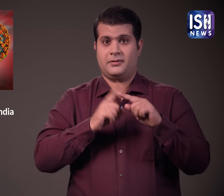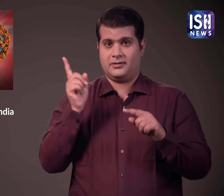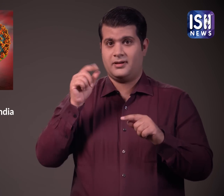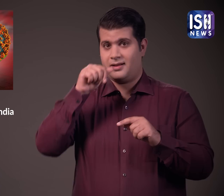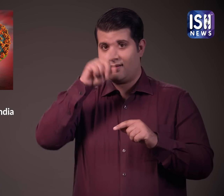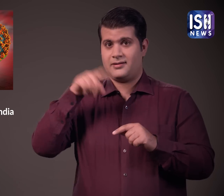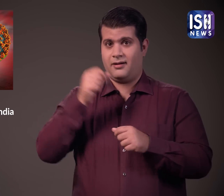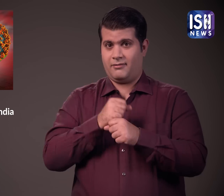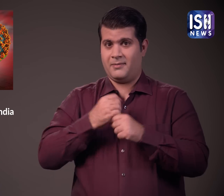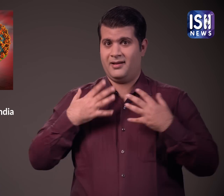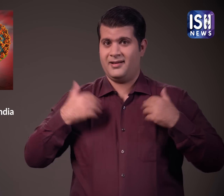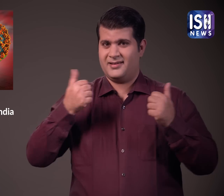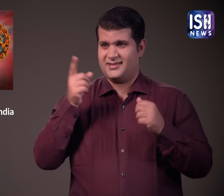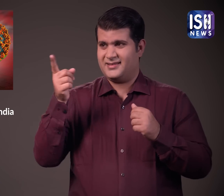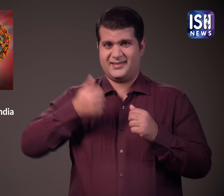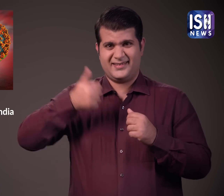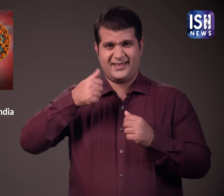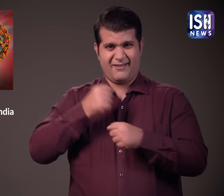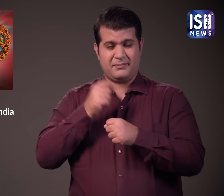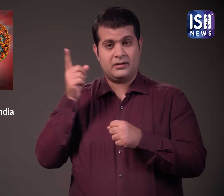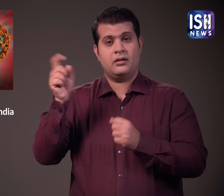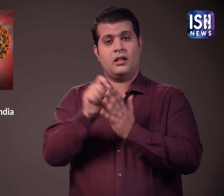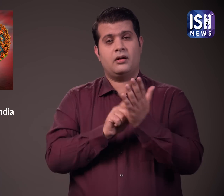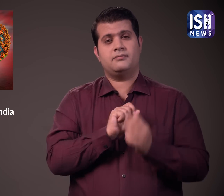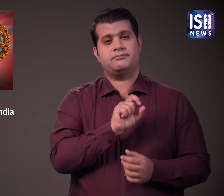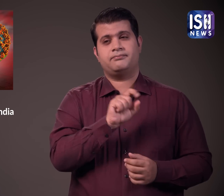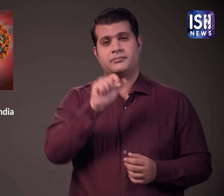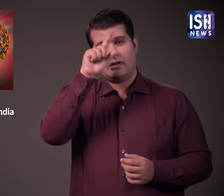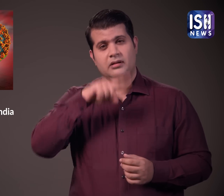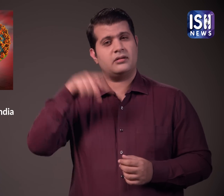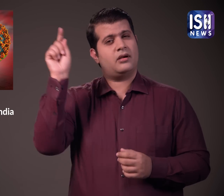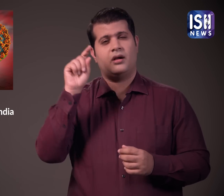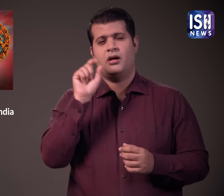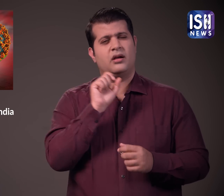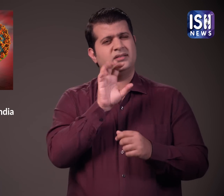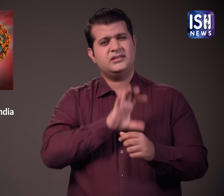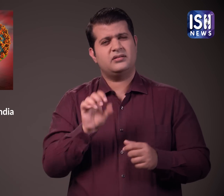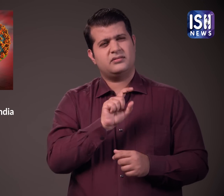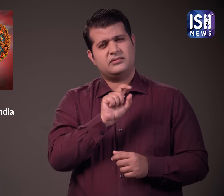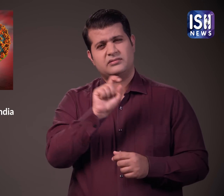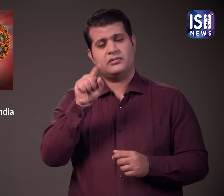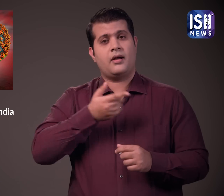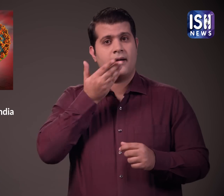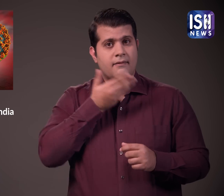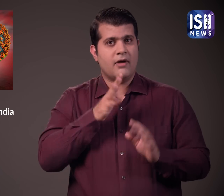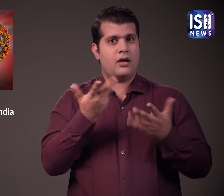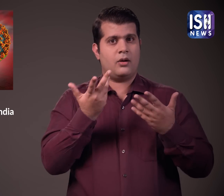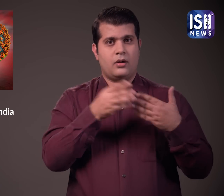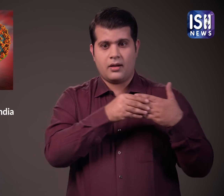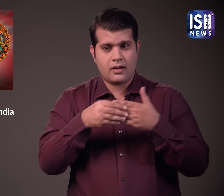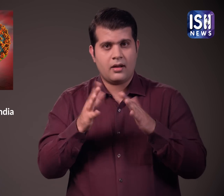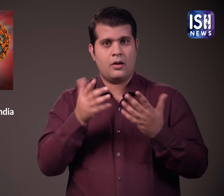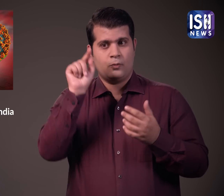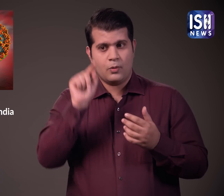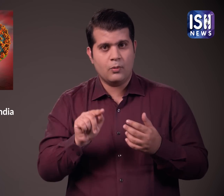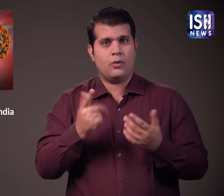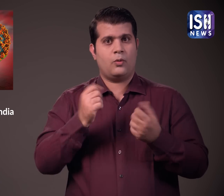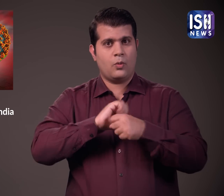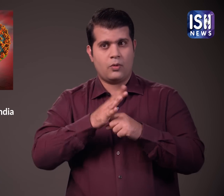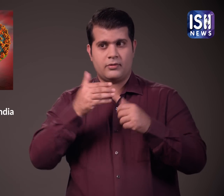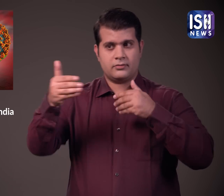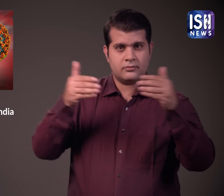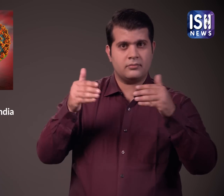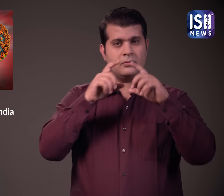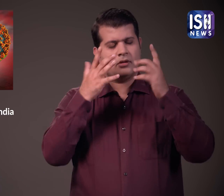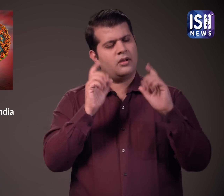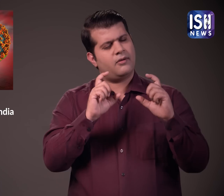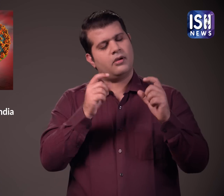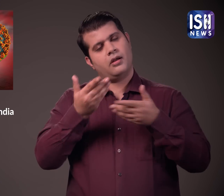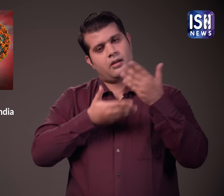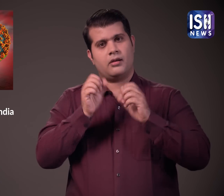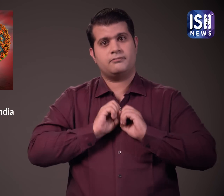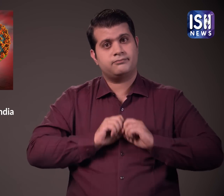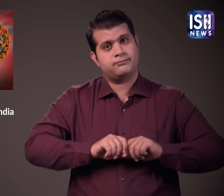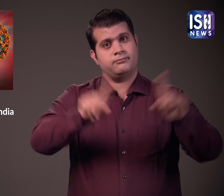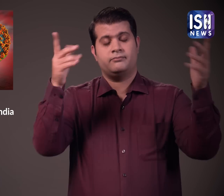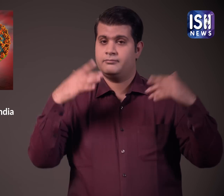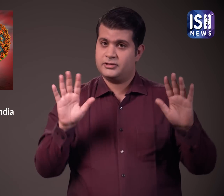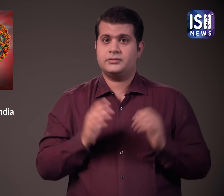Also the Health ministry has issued an advisory and guidelines to all the states.